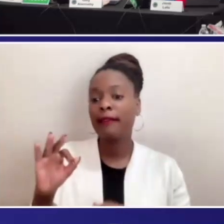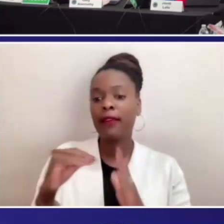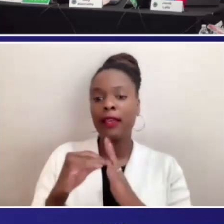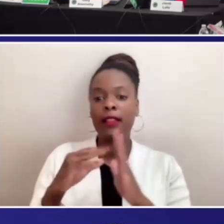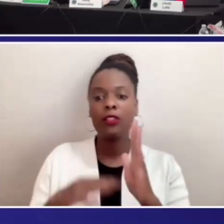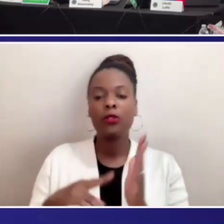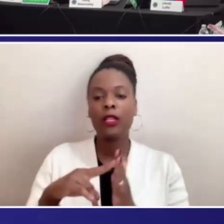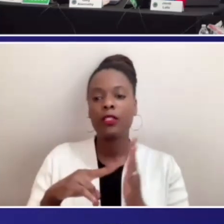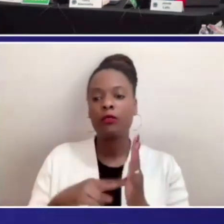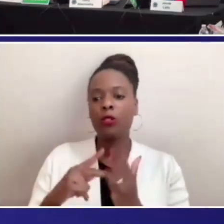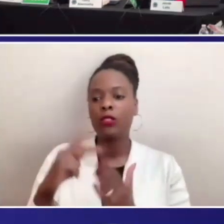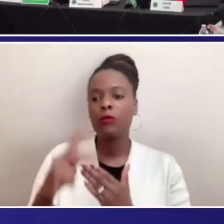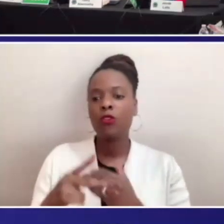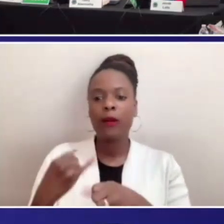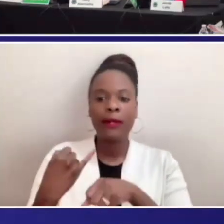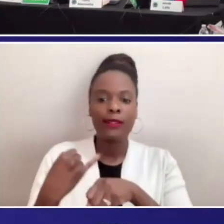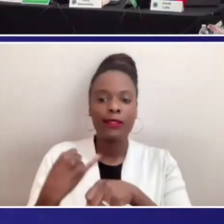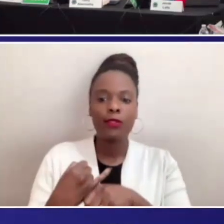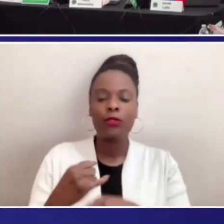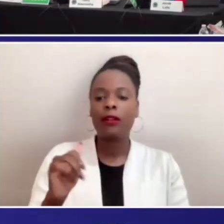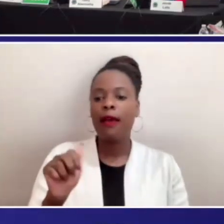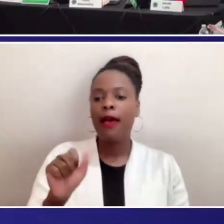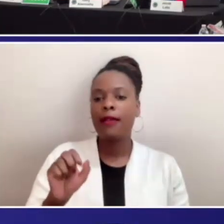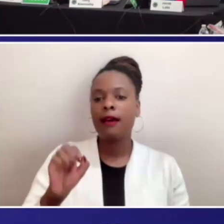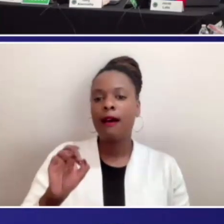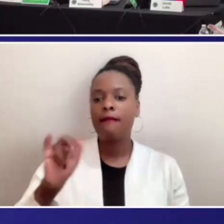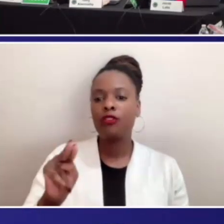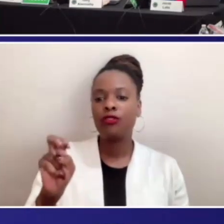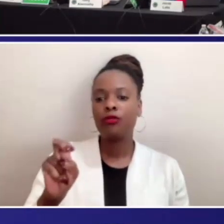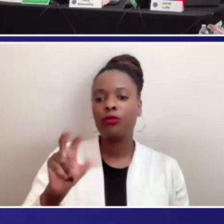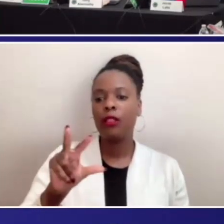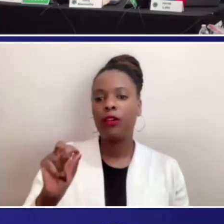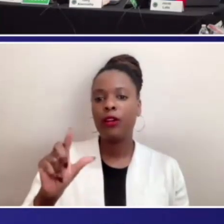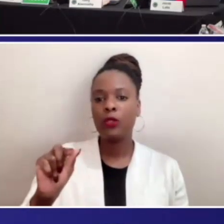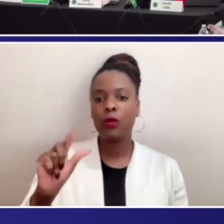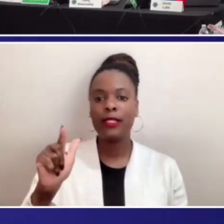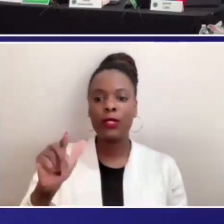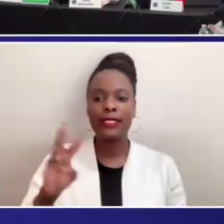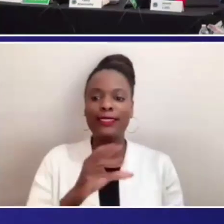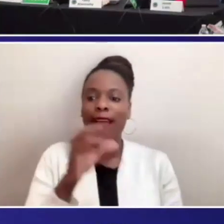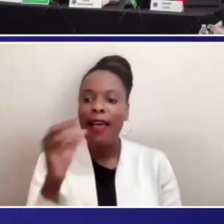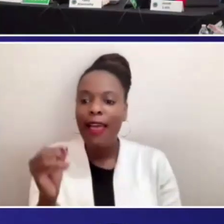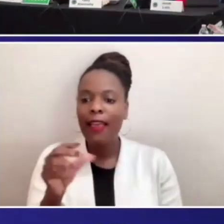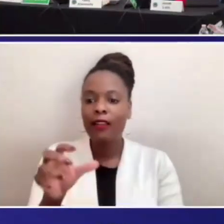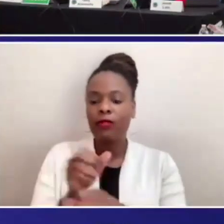institution as of June 30, 2026, and Romanette two, received a Direct Loan for such program of study prior to July 1,